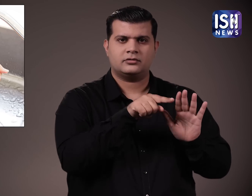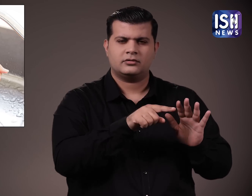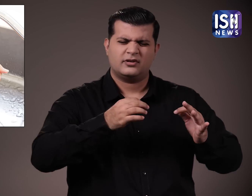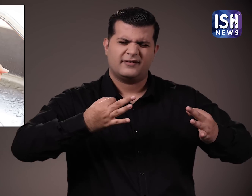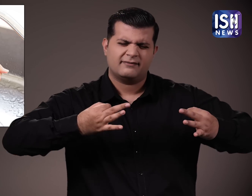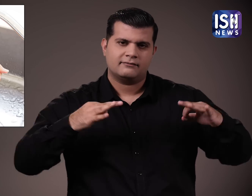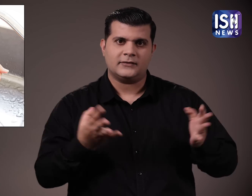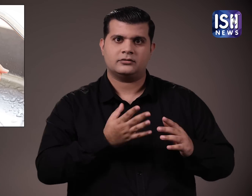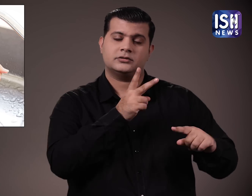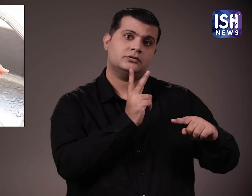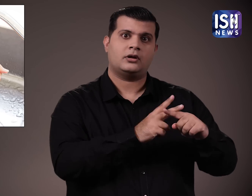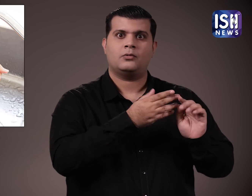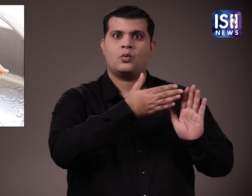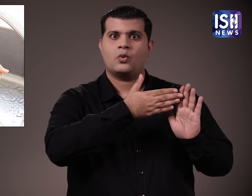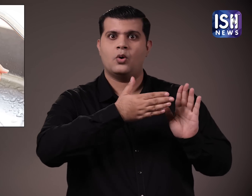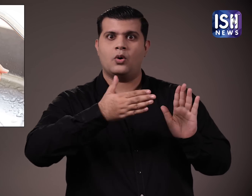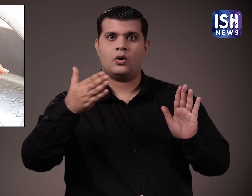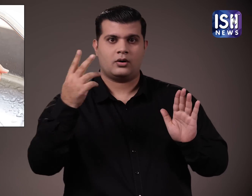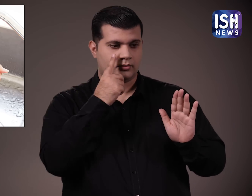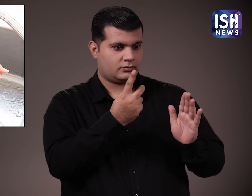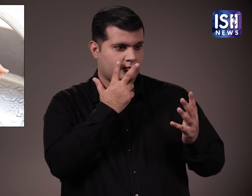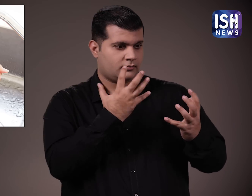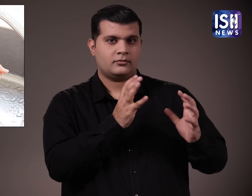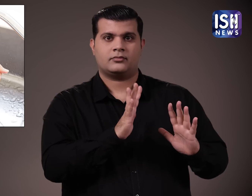This way they will stay fresh and last long.